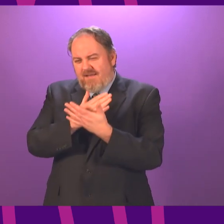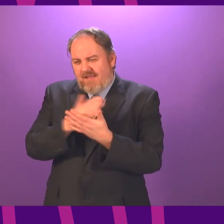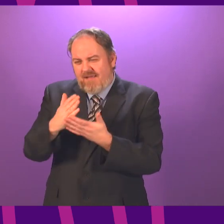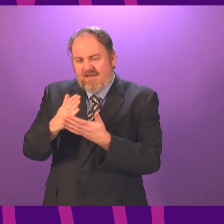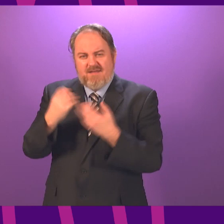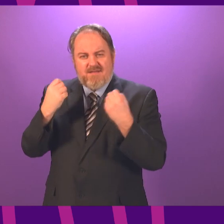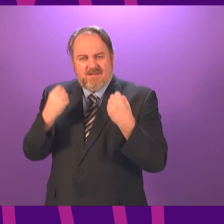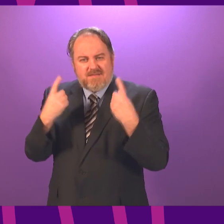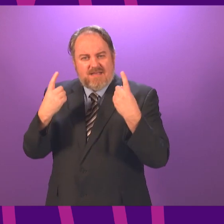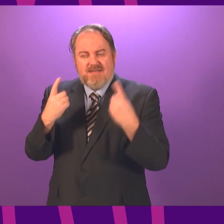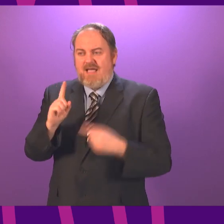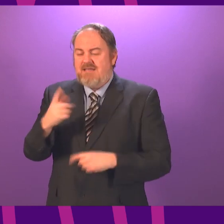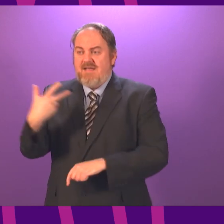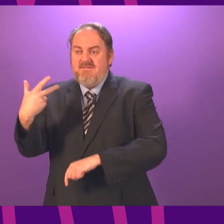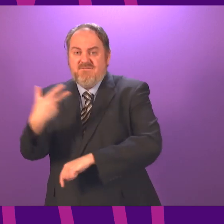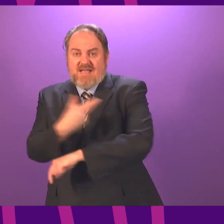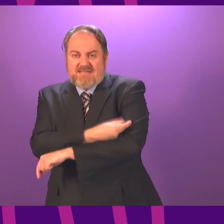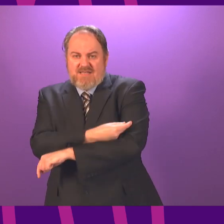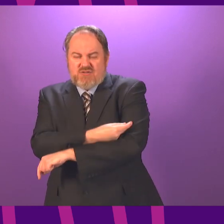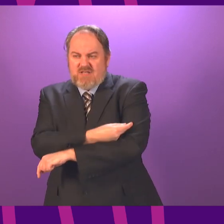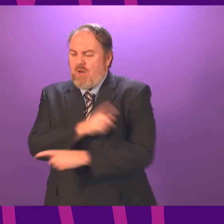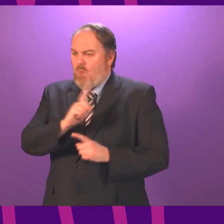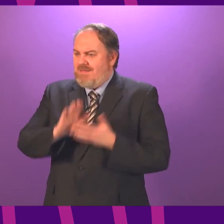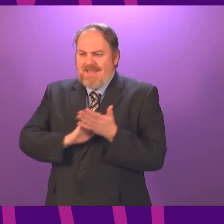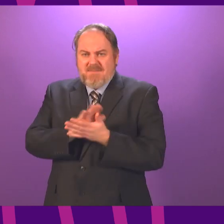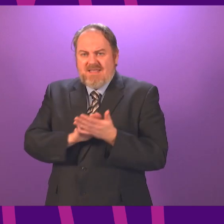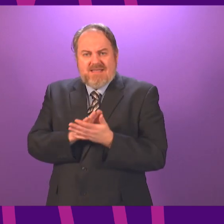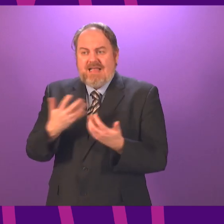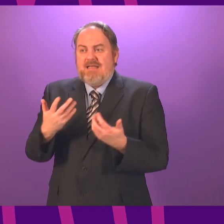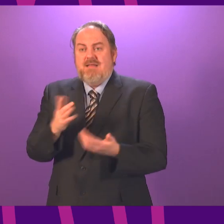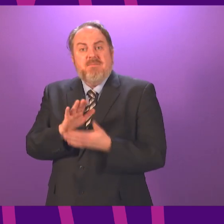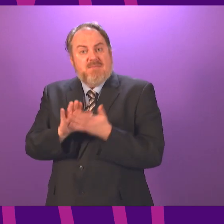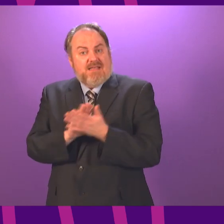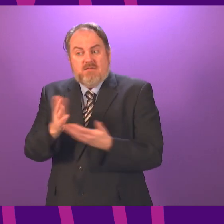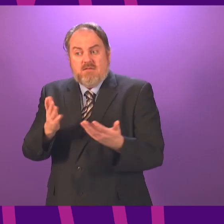exactly what protection vaccination gives people against getting or passing on the virus,